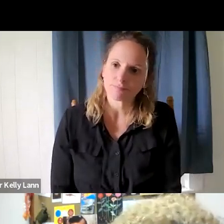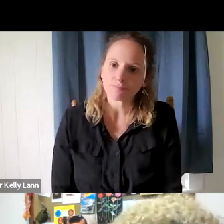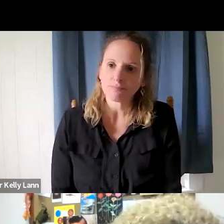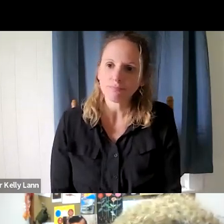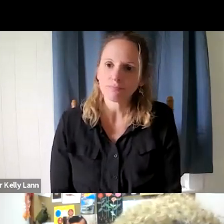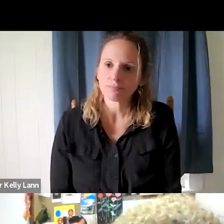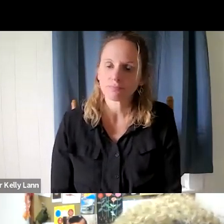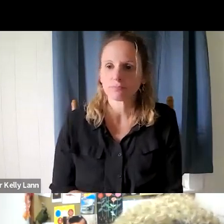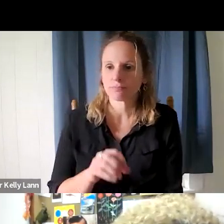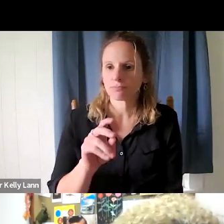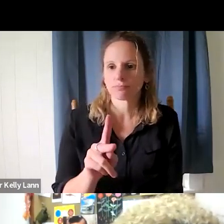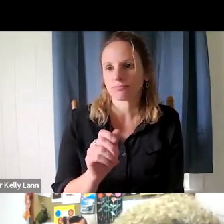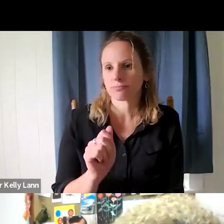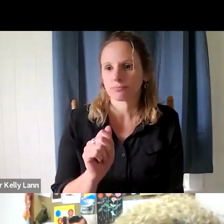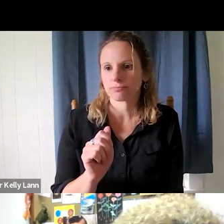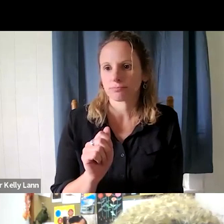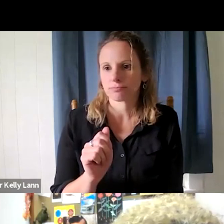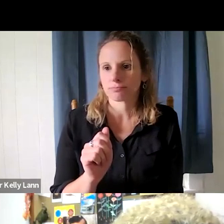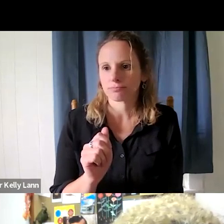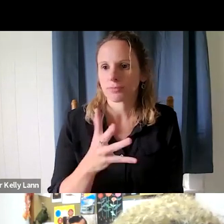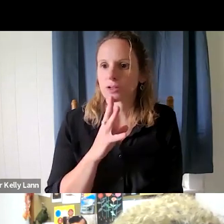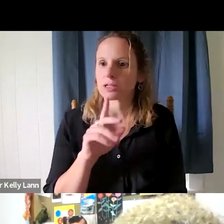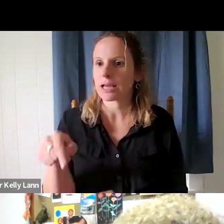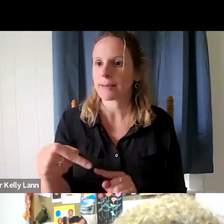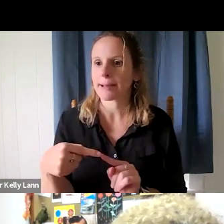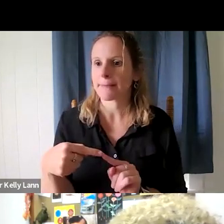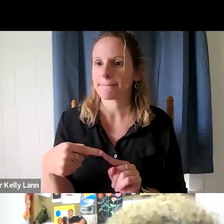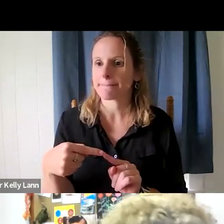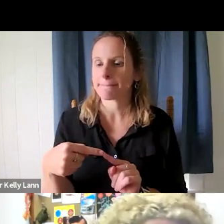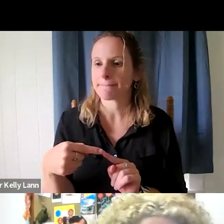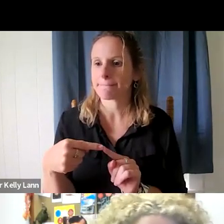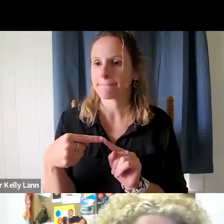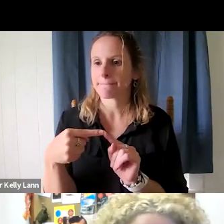Any other, you know, panelists wanna talk about? You know, I think it was mentioned,